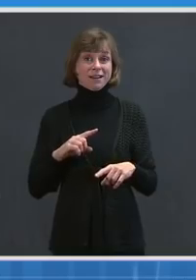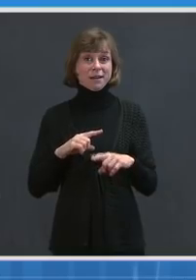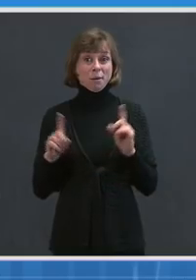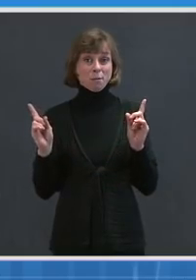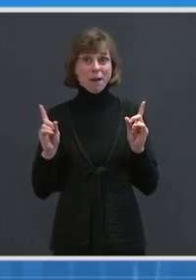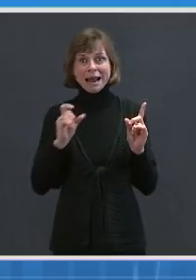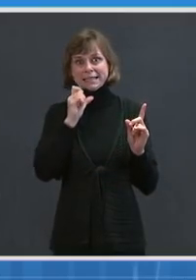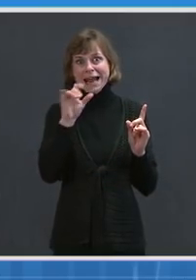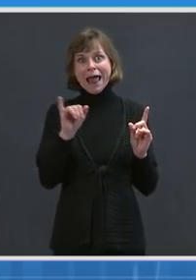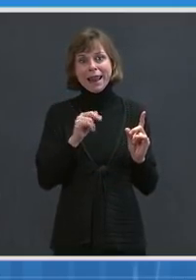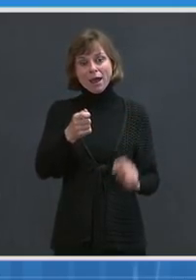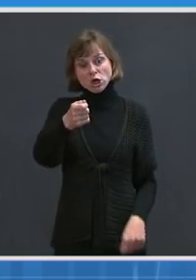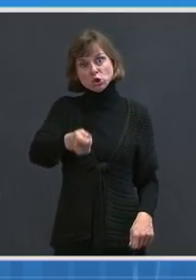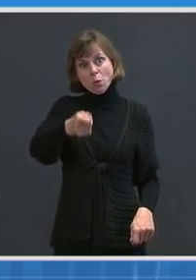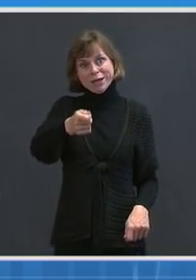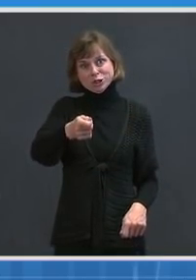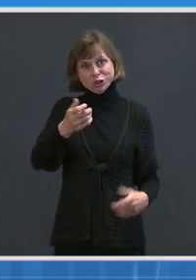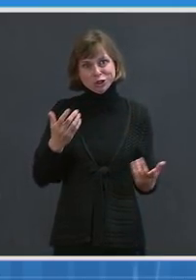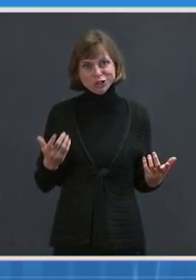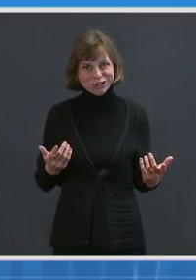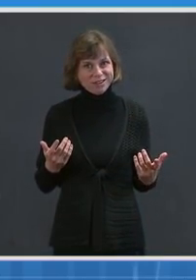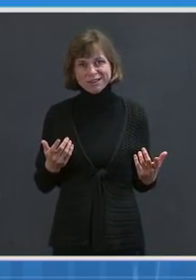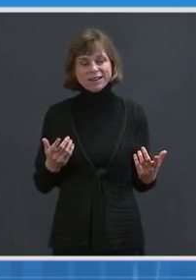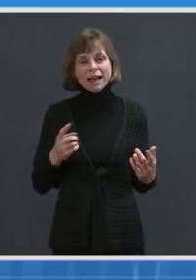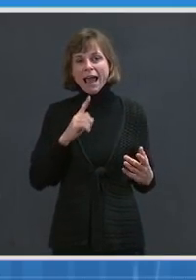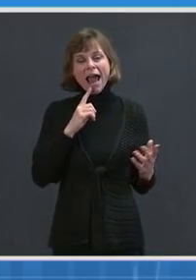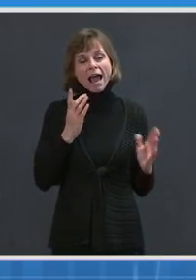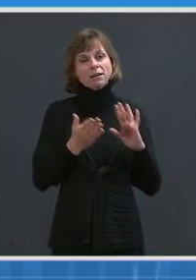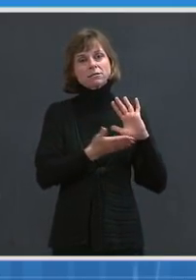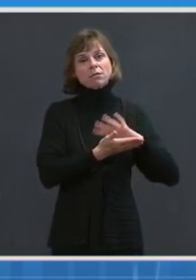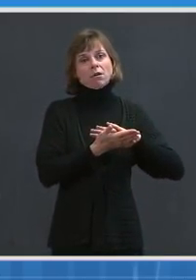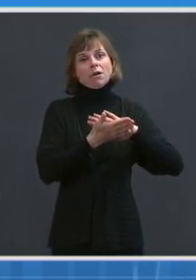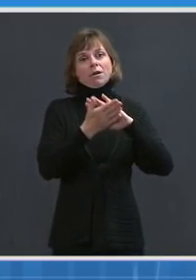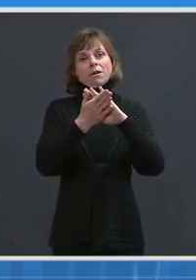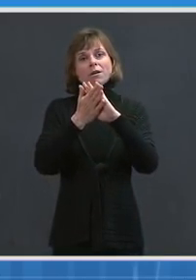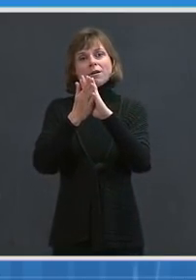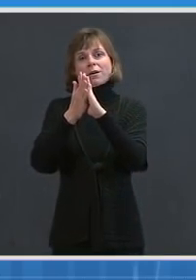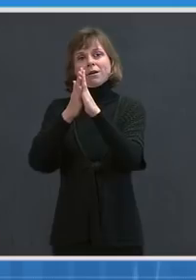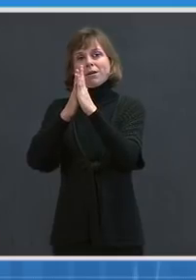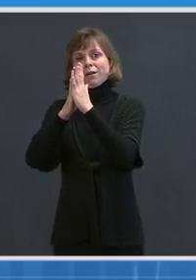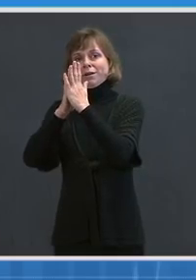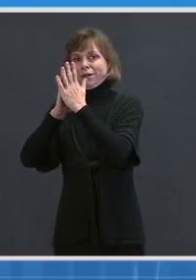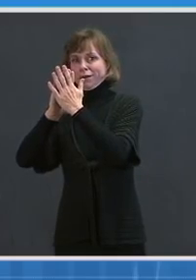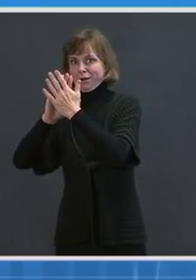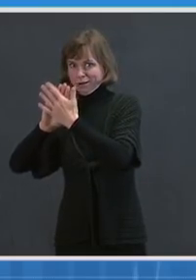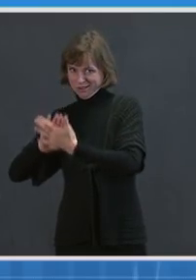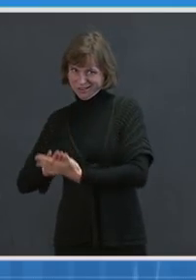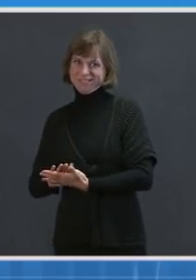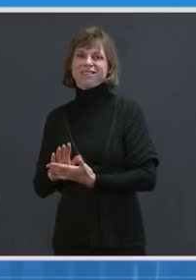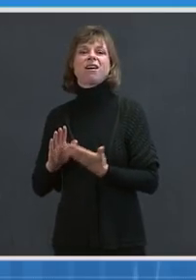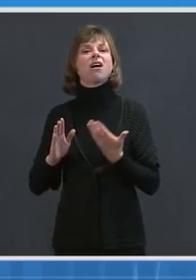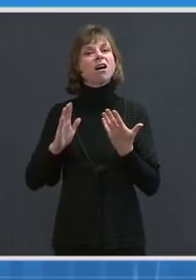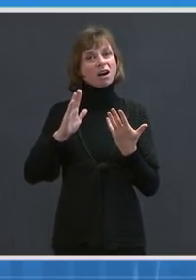but it's a sliding scale, and it happens differently in community by community. And I will tell you that there are some communities